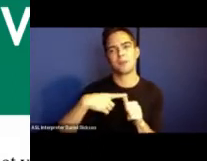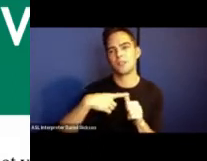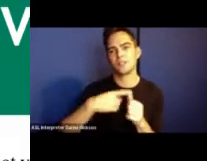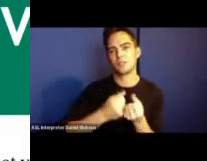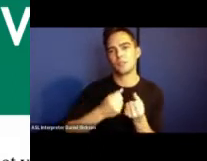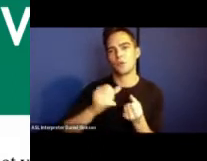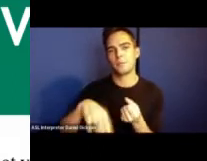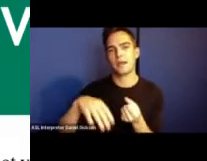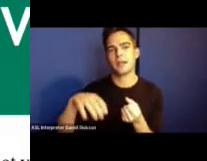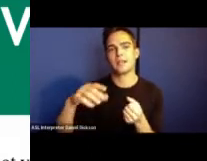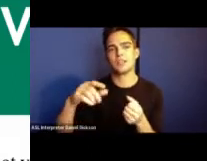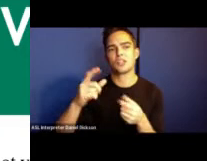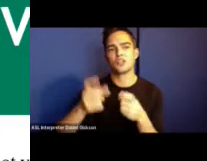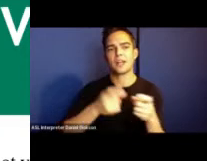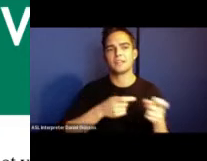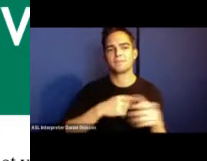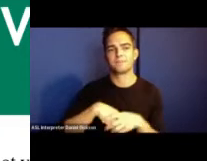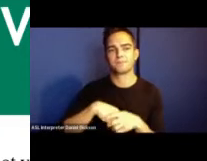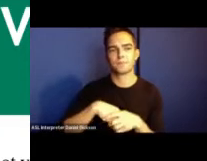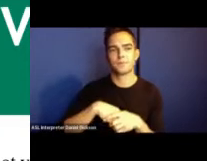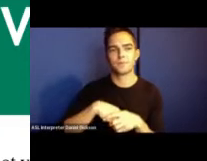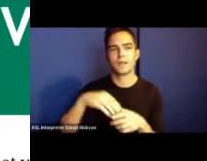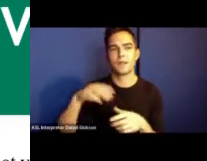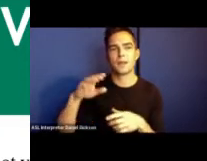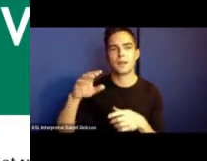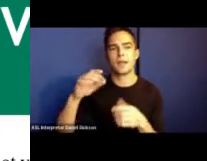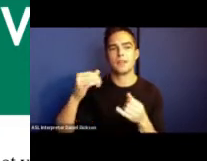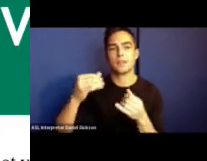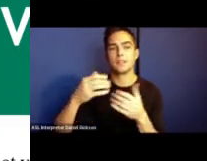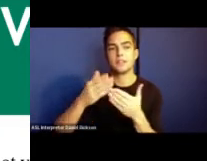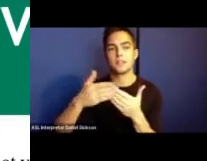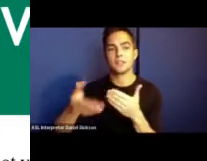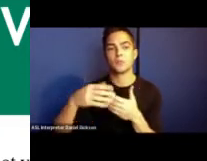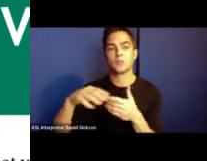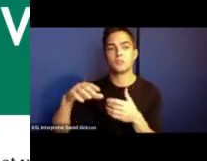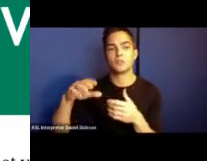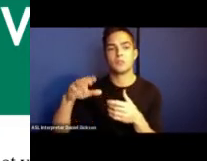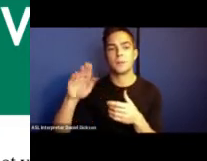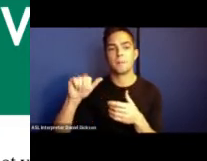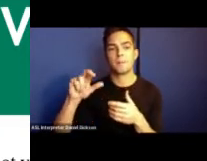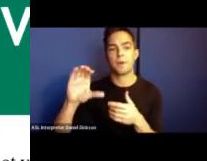grant. The next one is the bar pen, which is 10 questions that